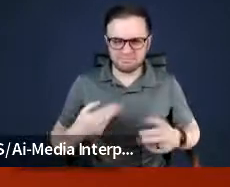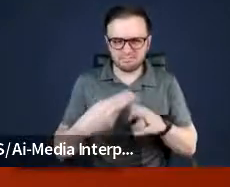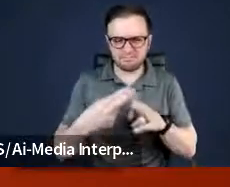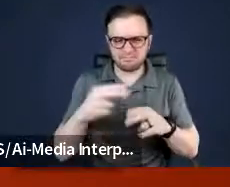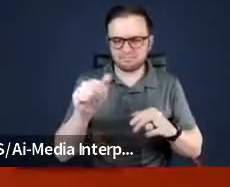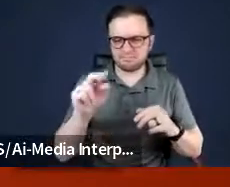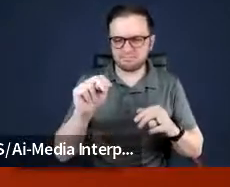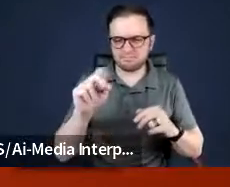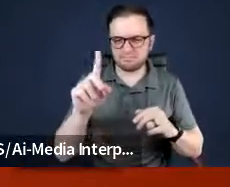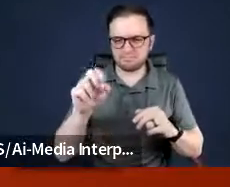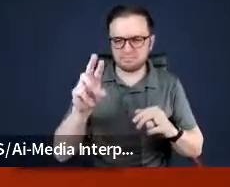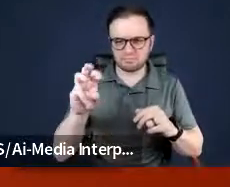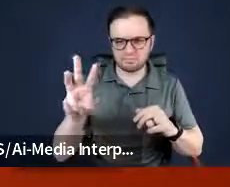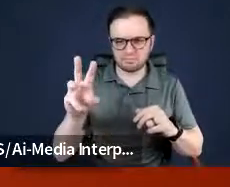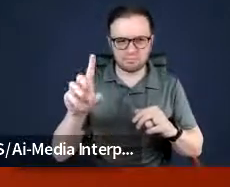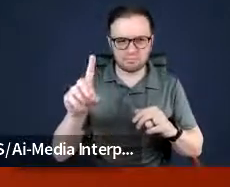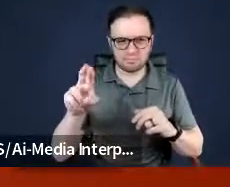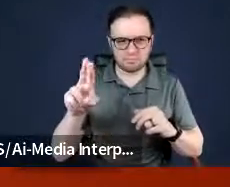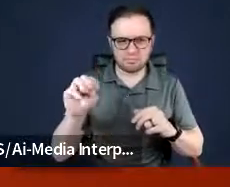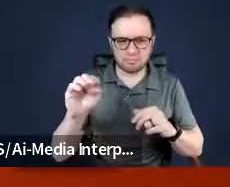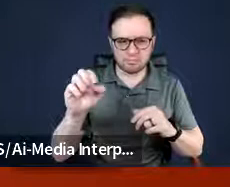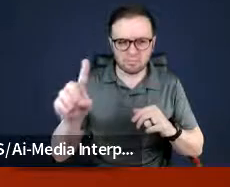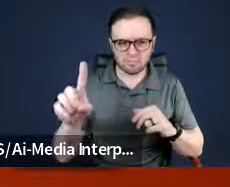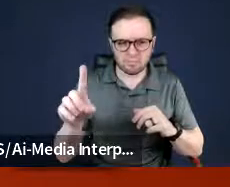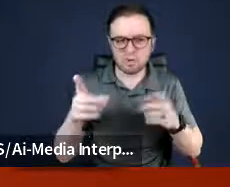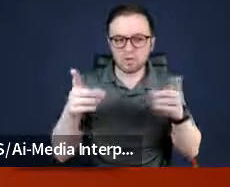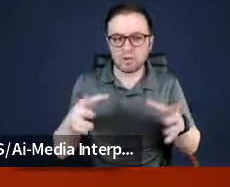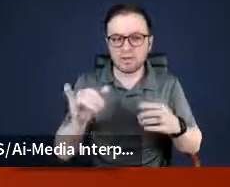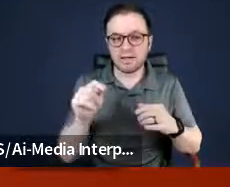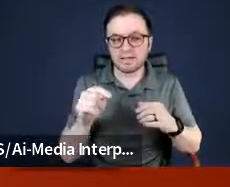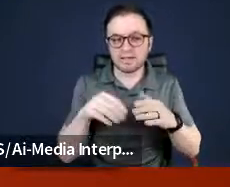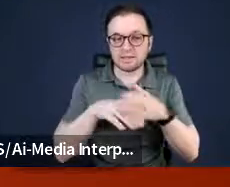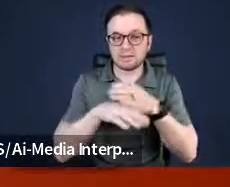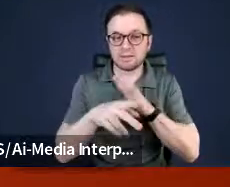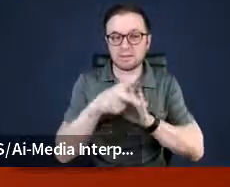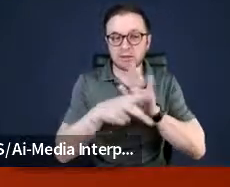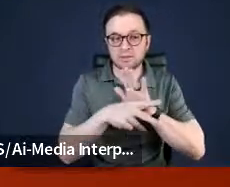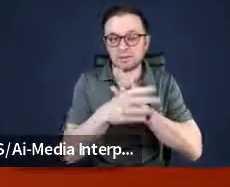Just to get going with introductions, my name is Andrew Drummond,